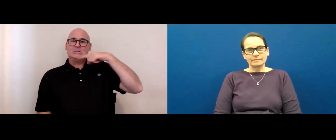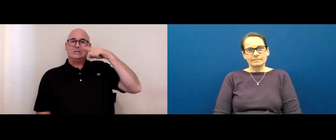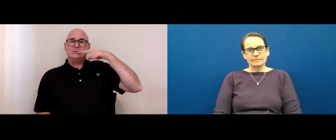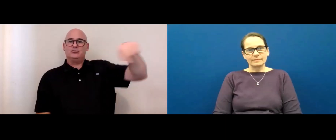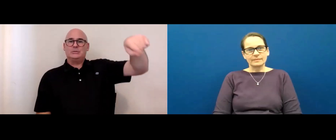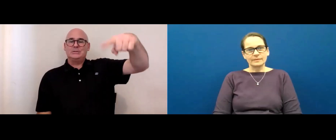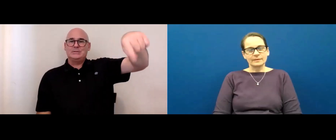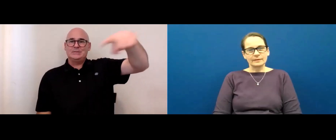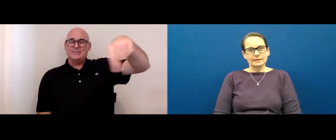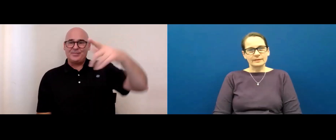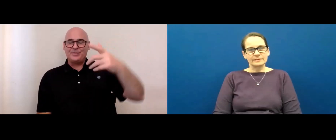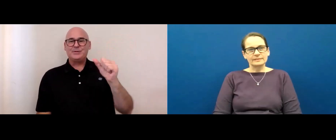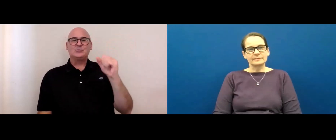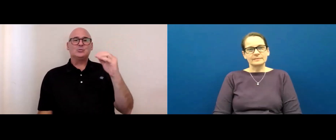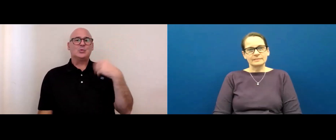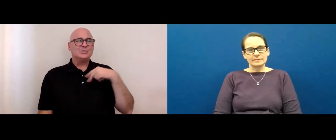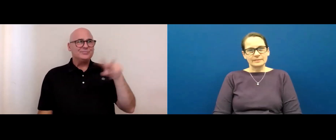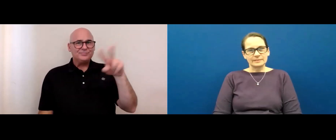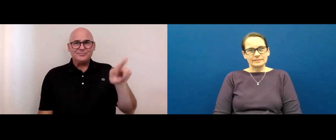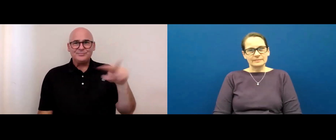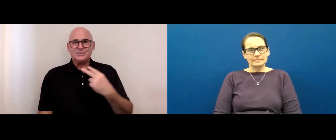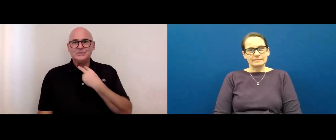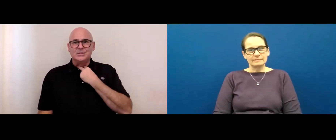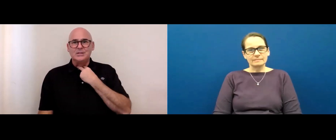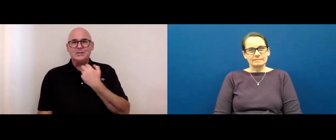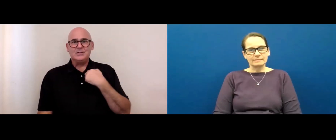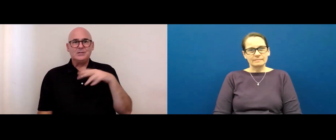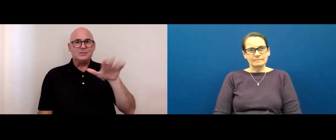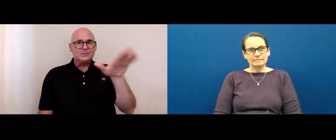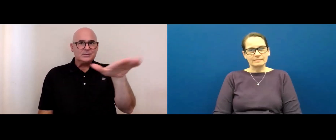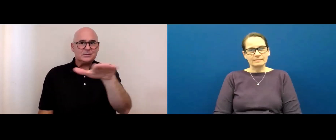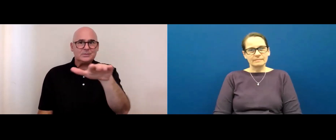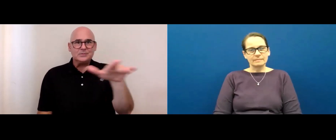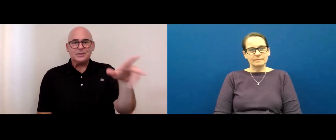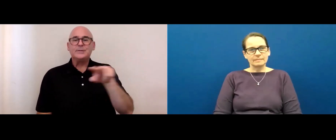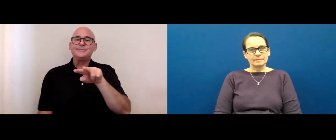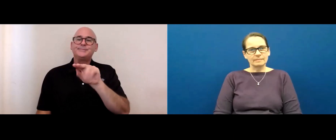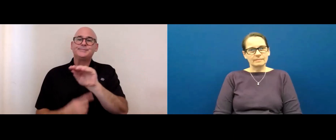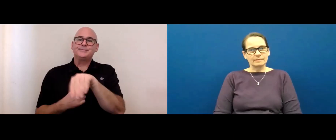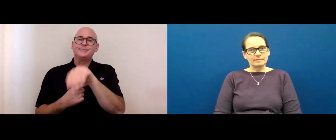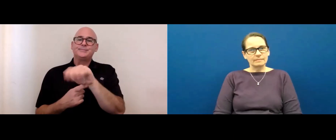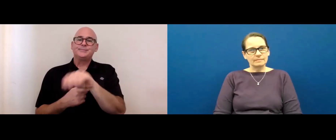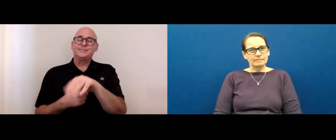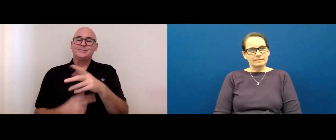made things better for the hearing people so I thought oh wow I'm really stuck here